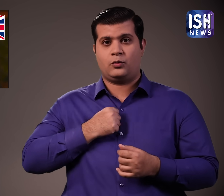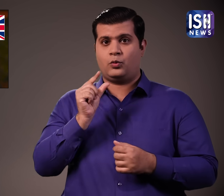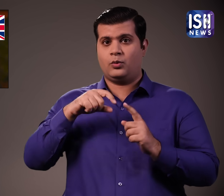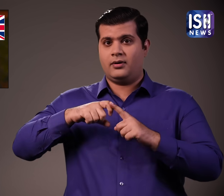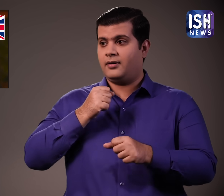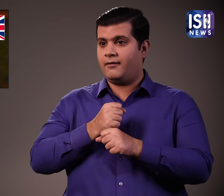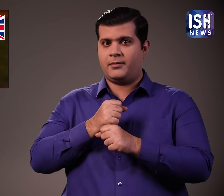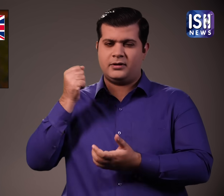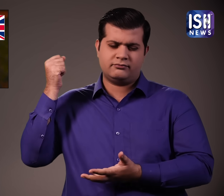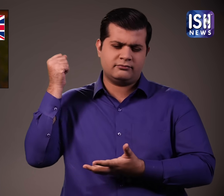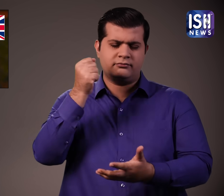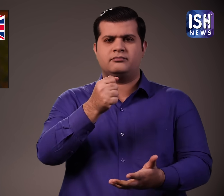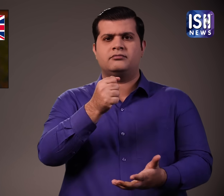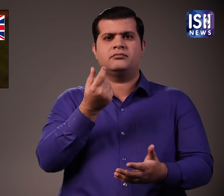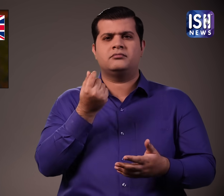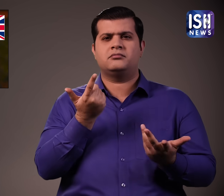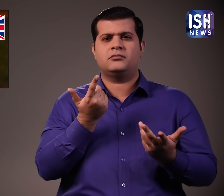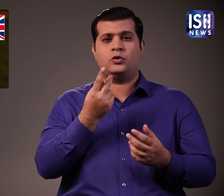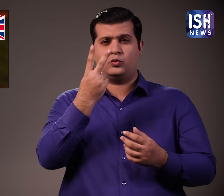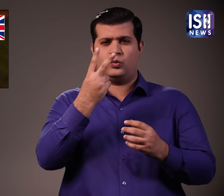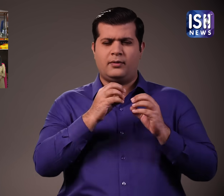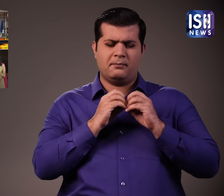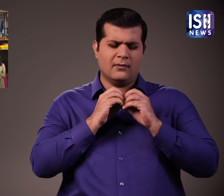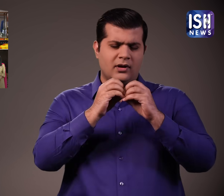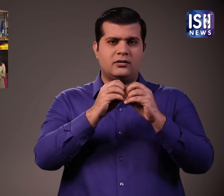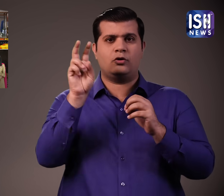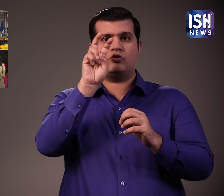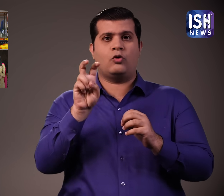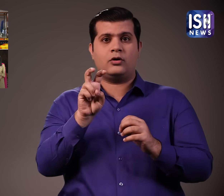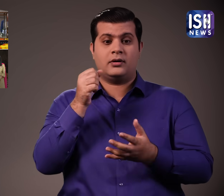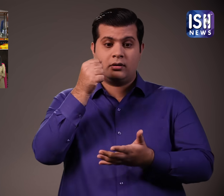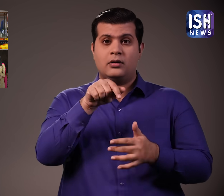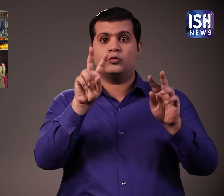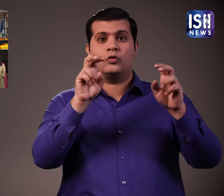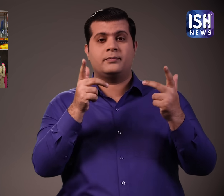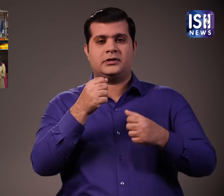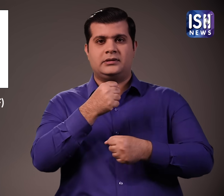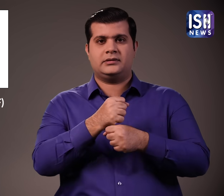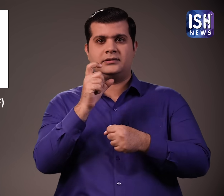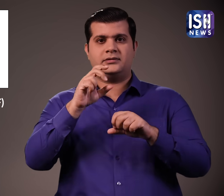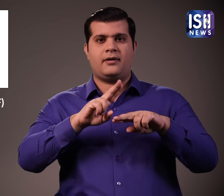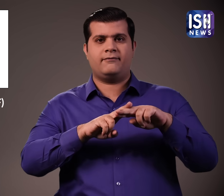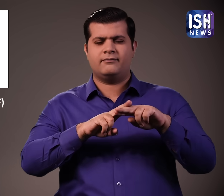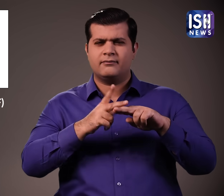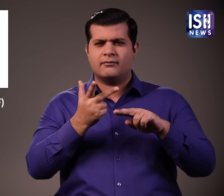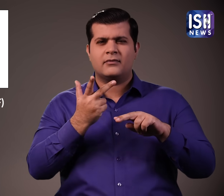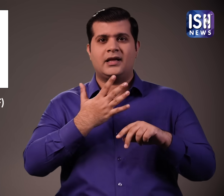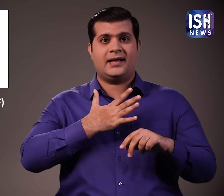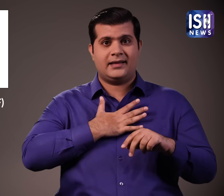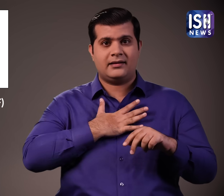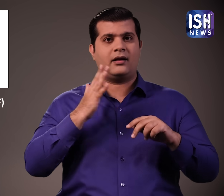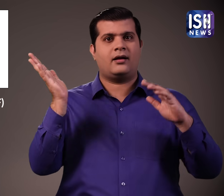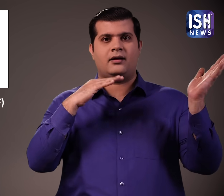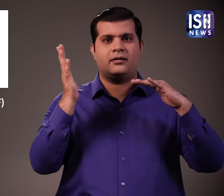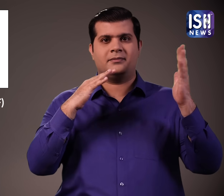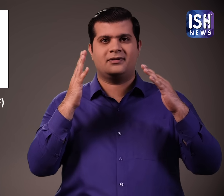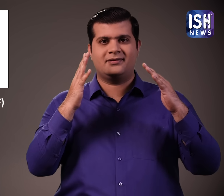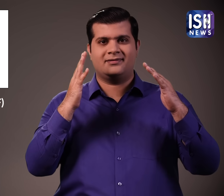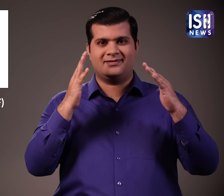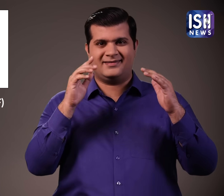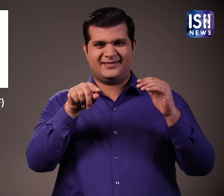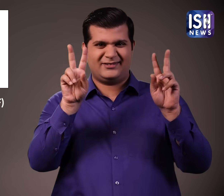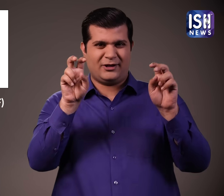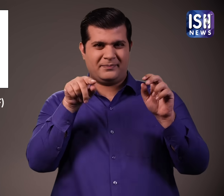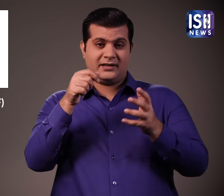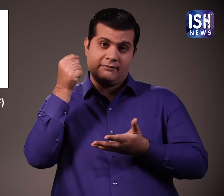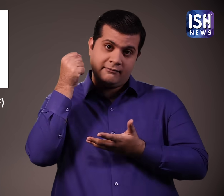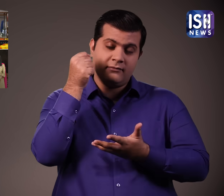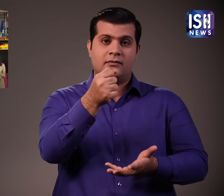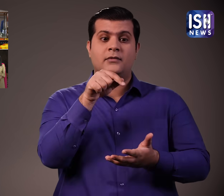to providing $2 billion to the Green Climate Fund (GCF)